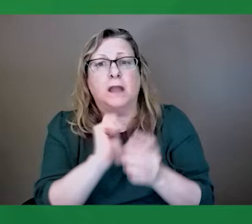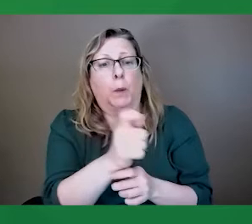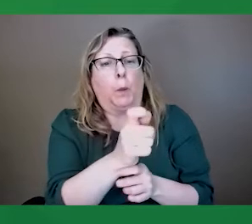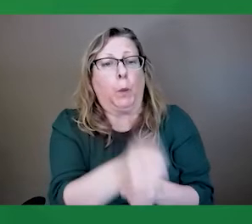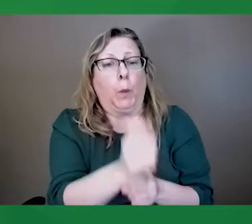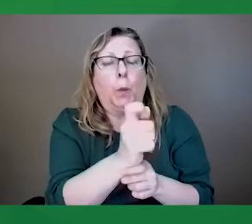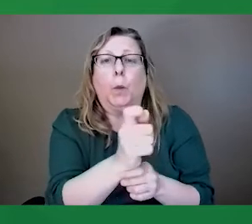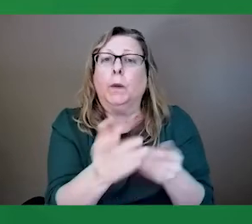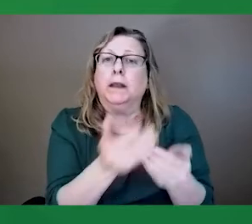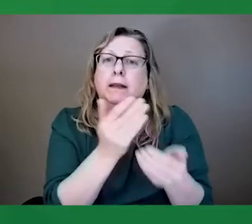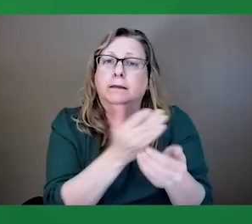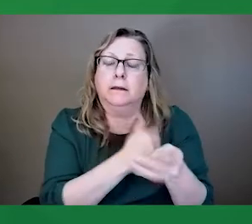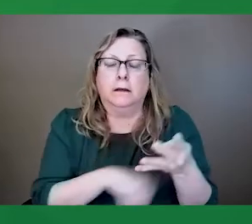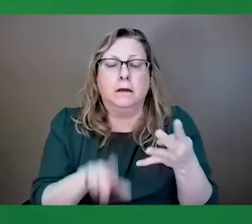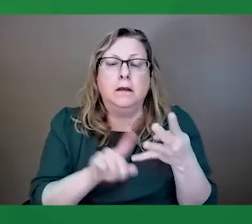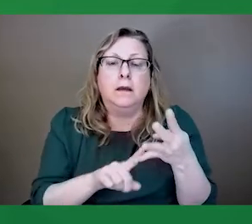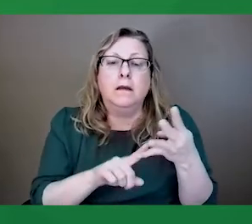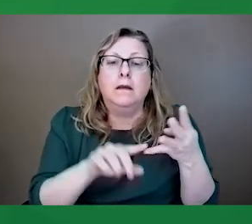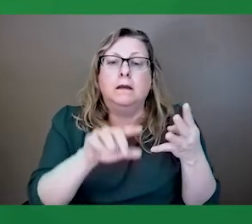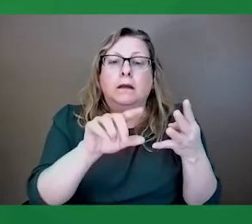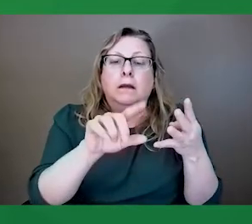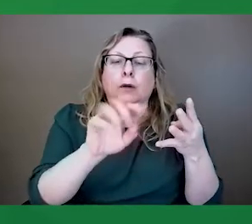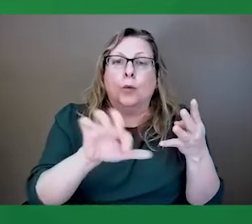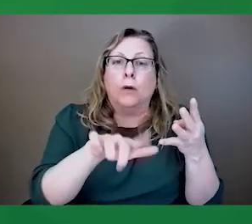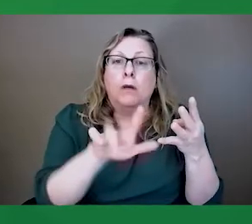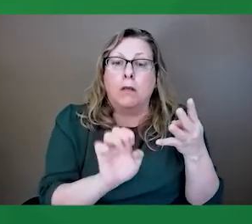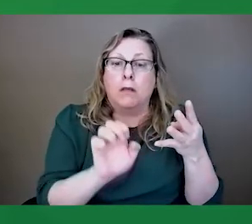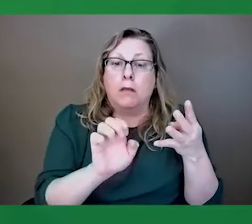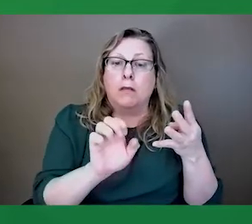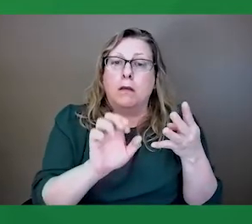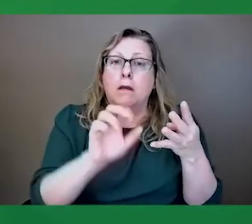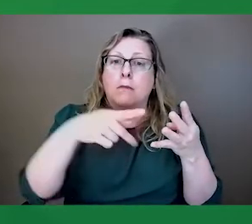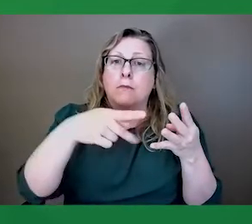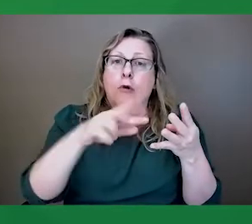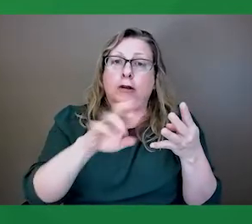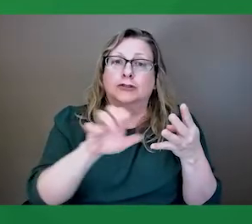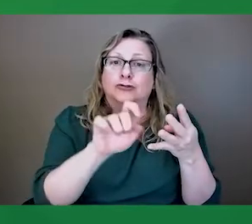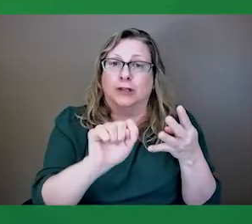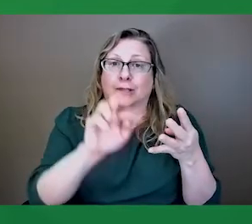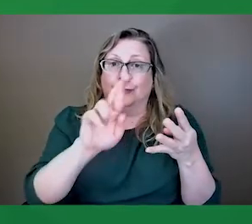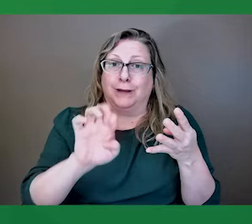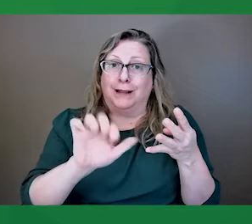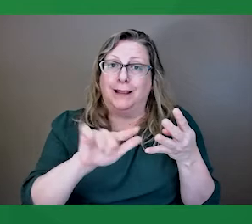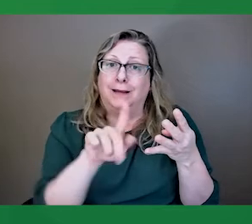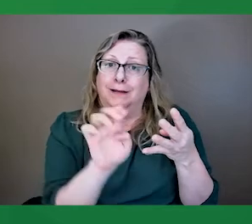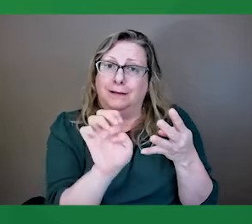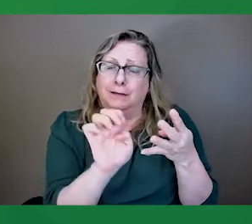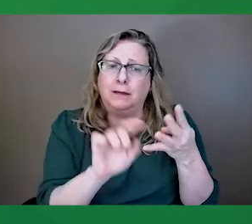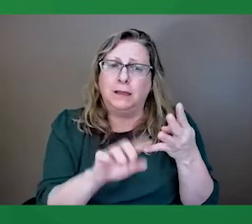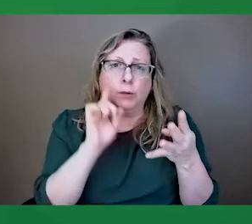And Google's Project Relate is for atypical speech patterns, for voice recognition of atypical speech patterns.